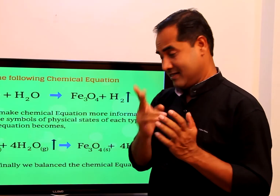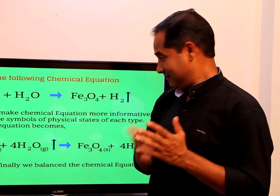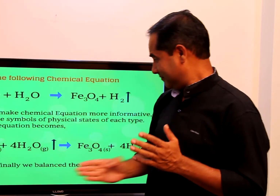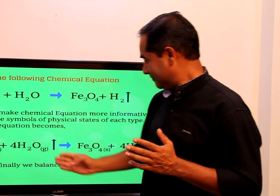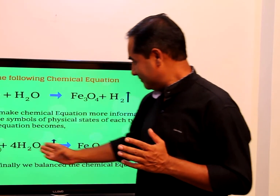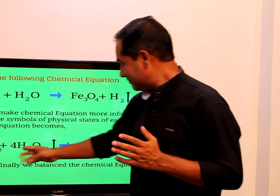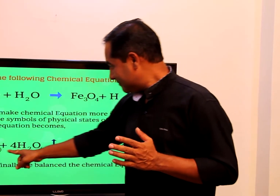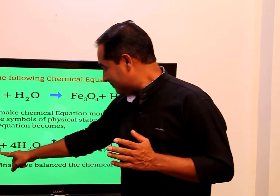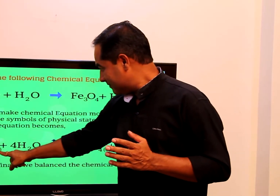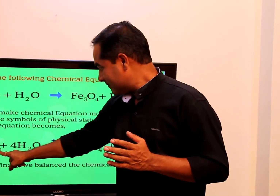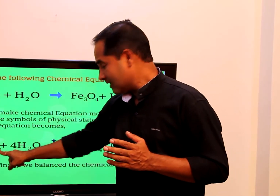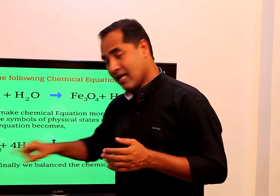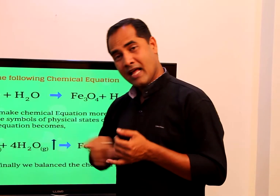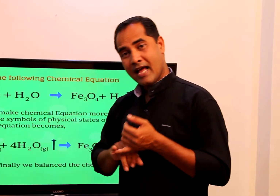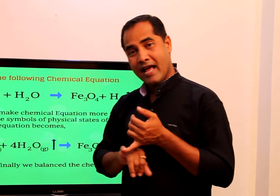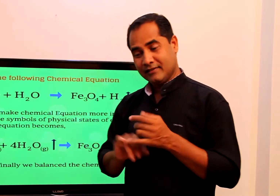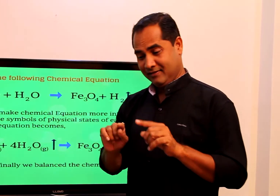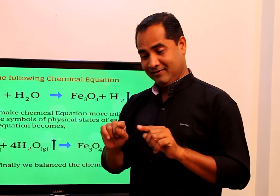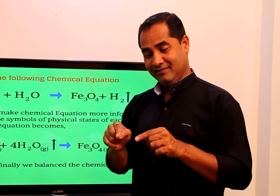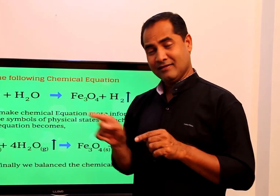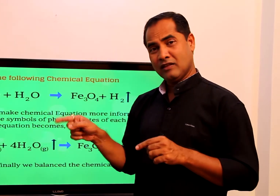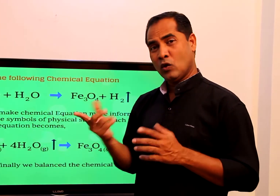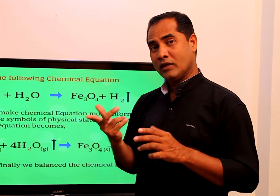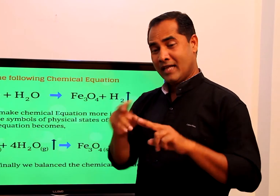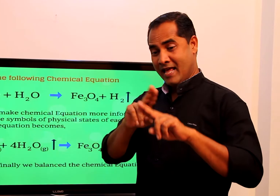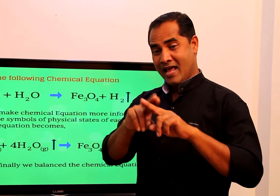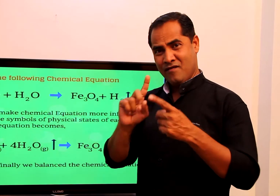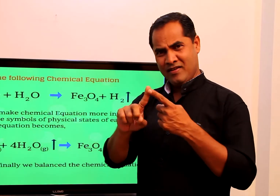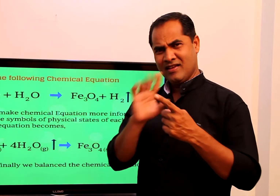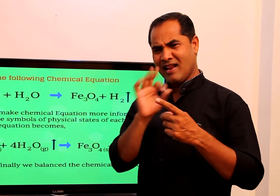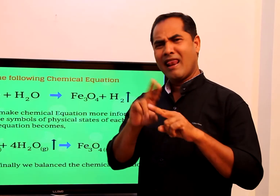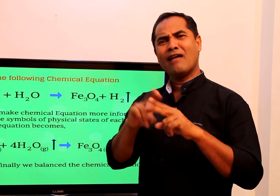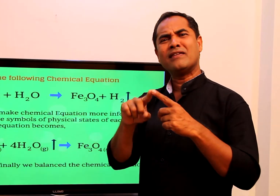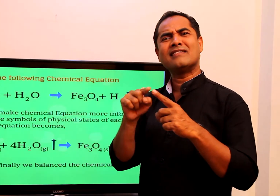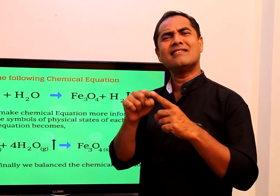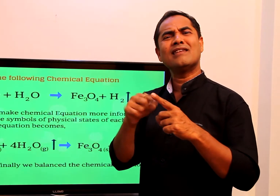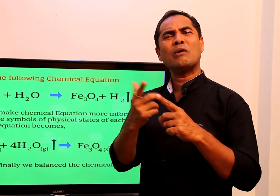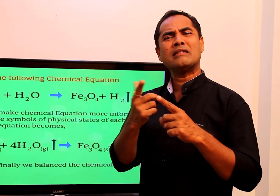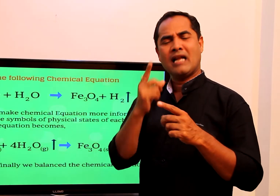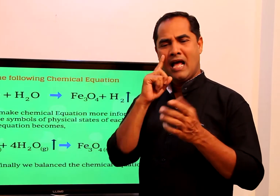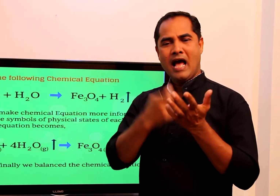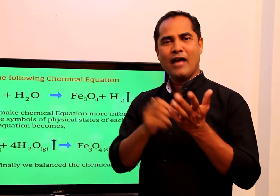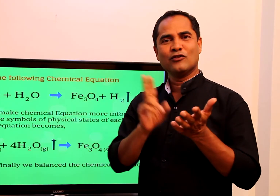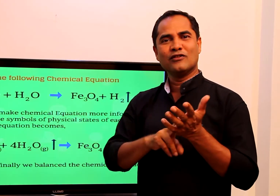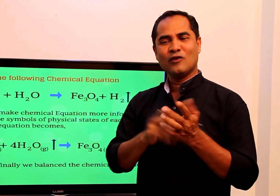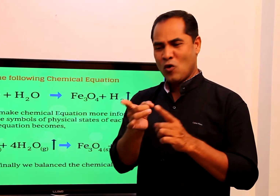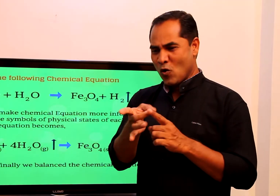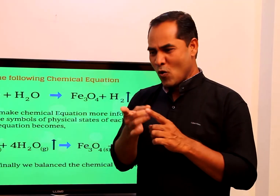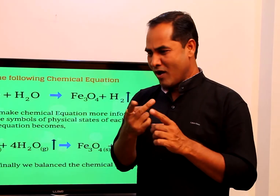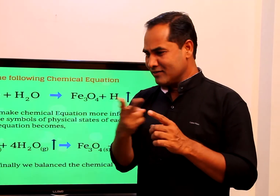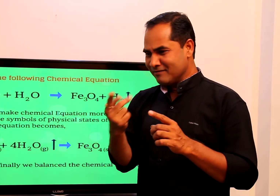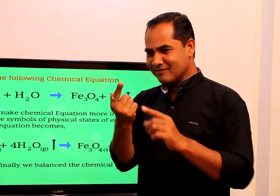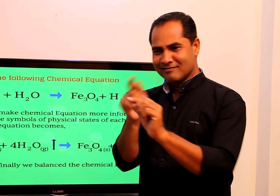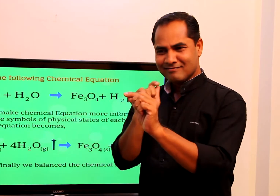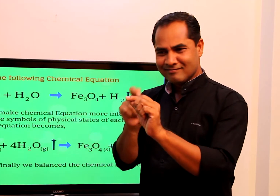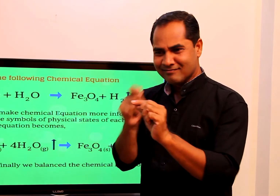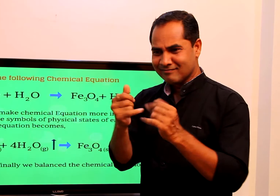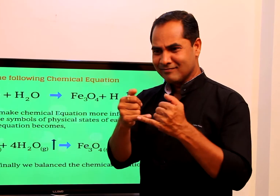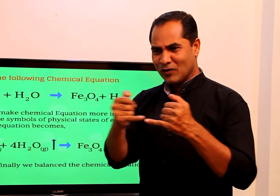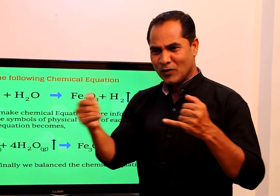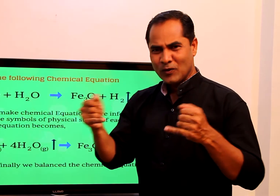So here you see (s) in bracket - what does this 's' stand for? Iron is a metal